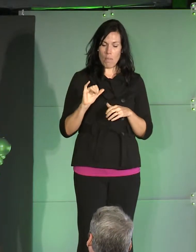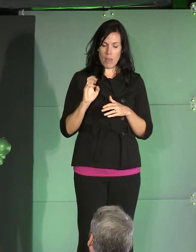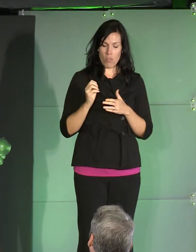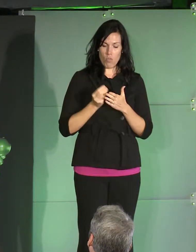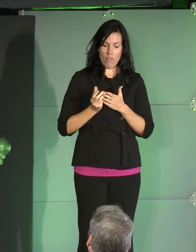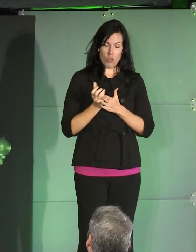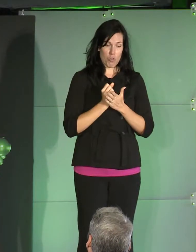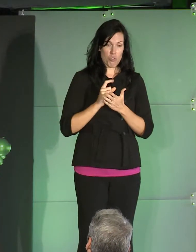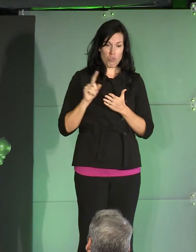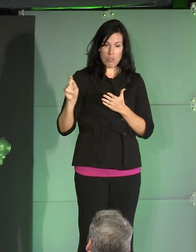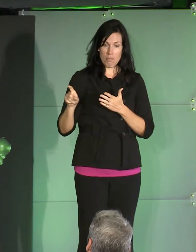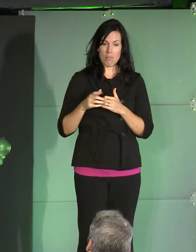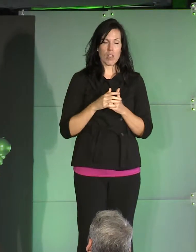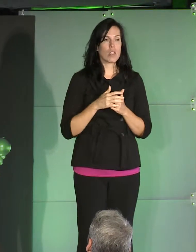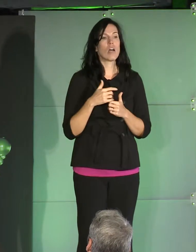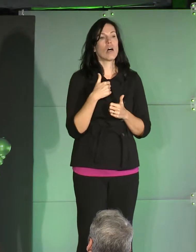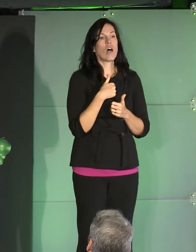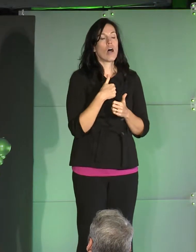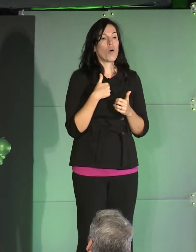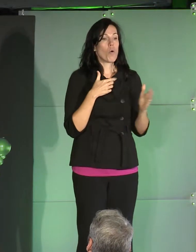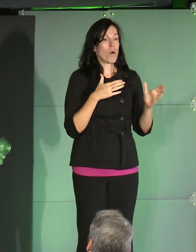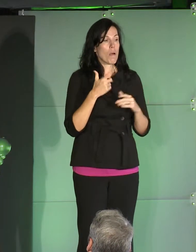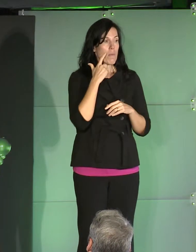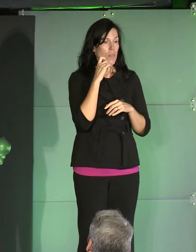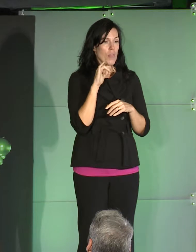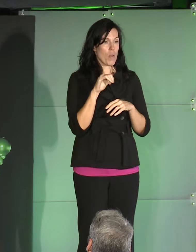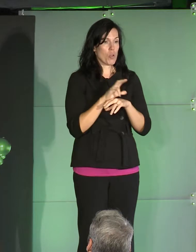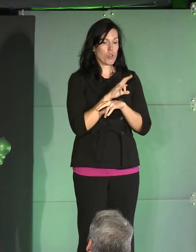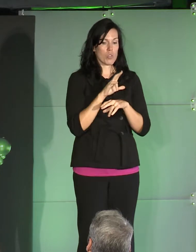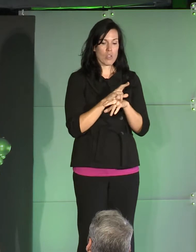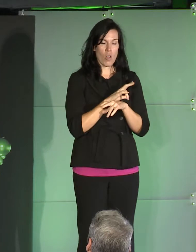So because they were using all of the organic materials